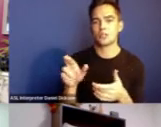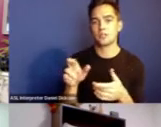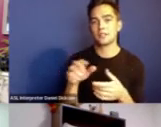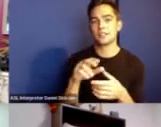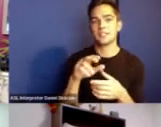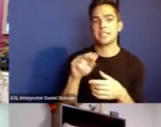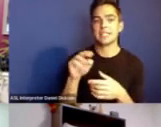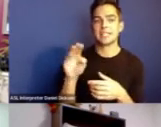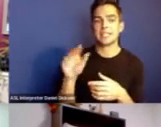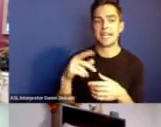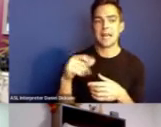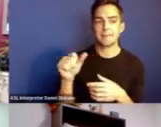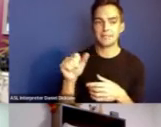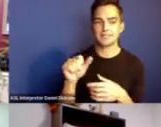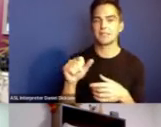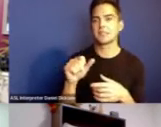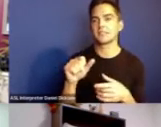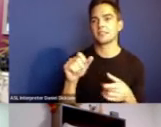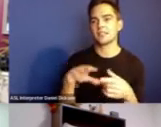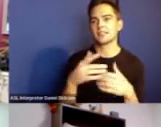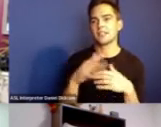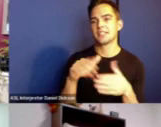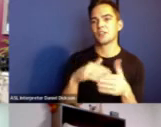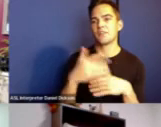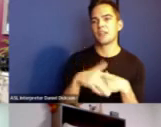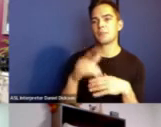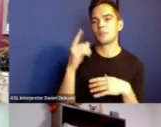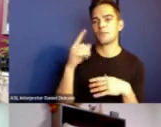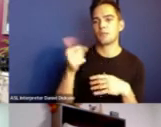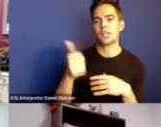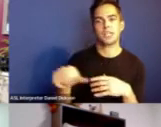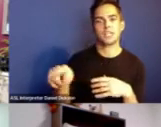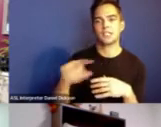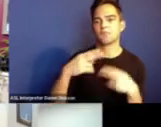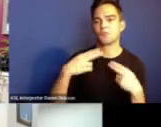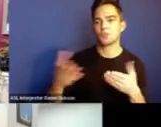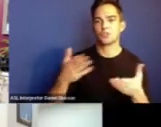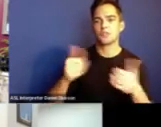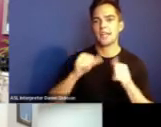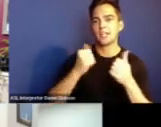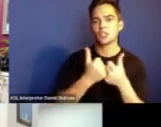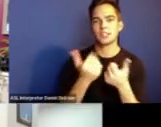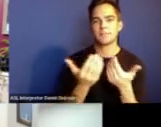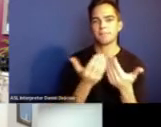center that is available as a resource to any human service agency, whether whether they are